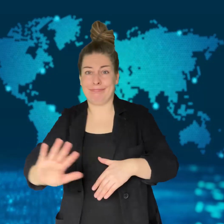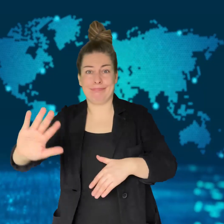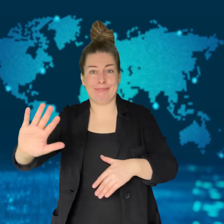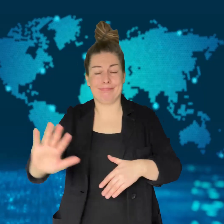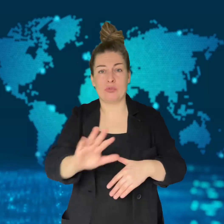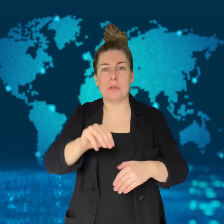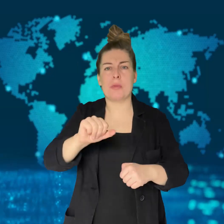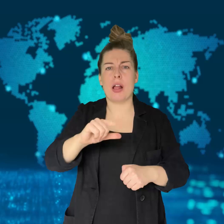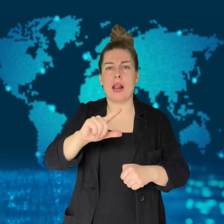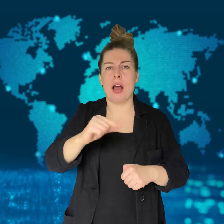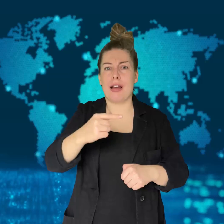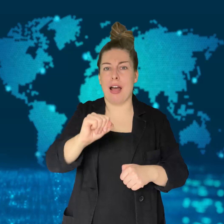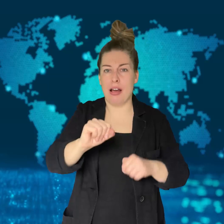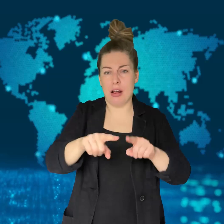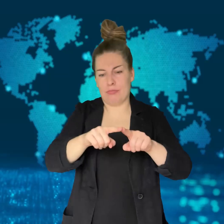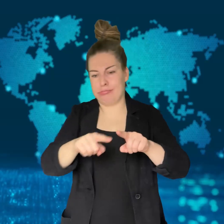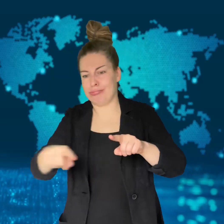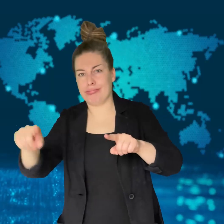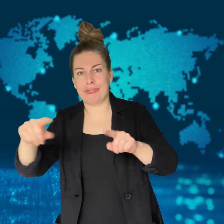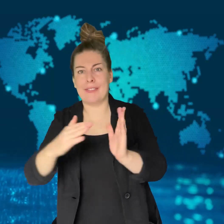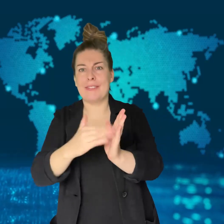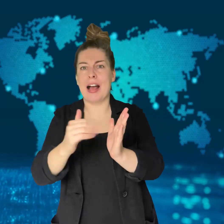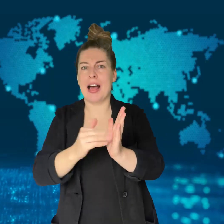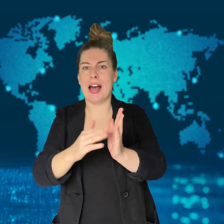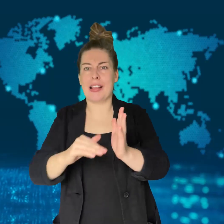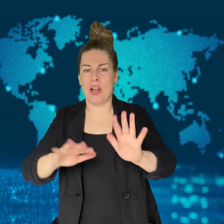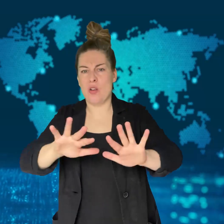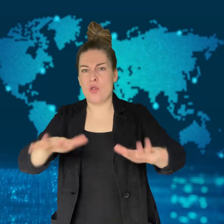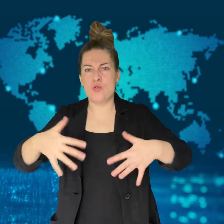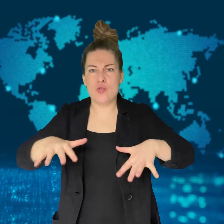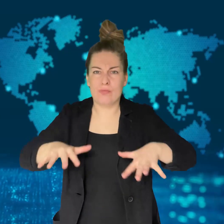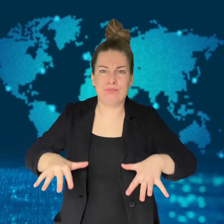The rainstorms caused alarming flooding in a wide number of